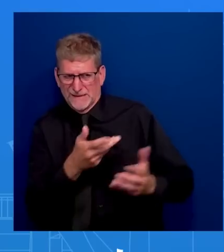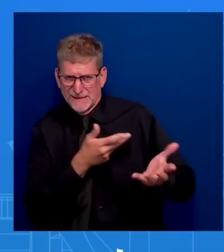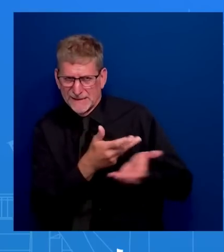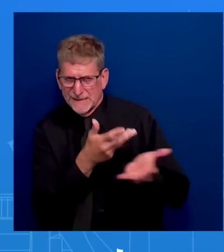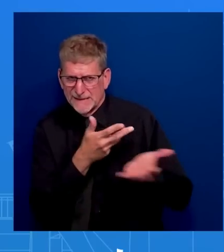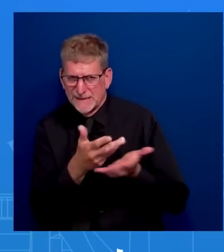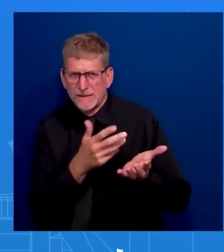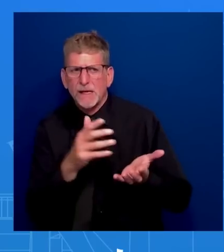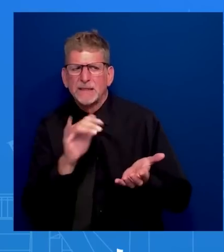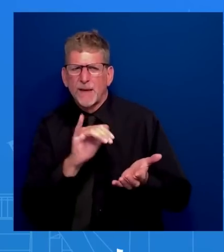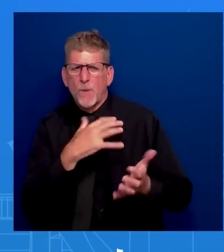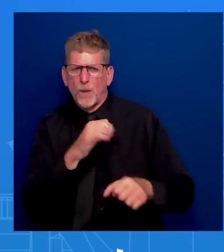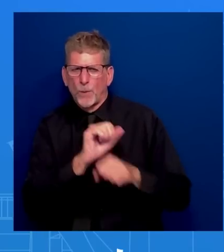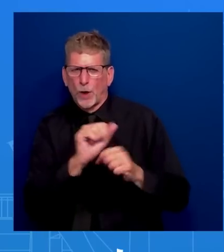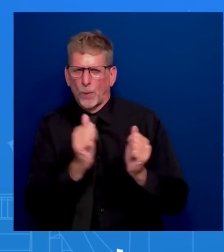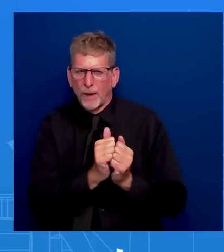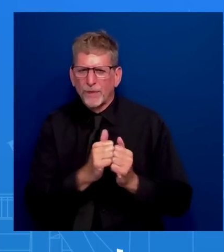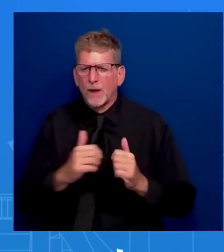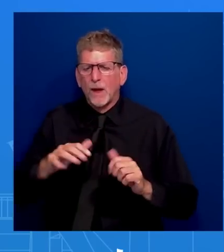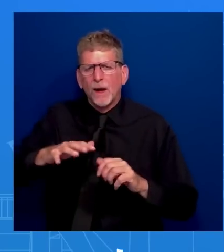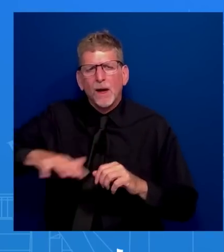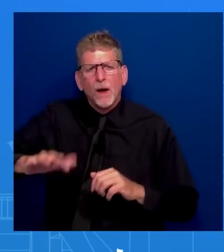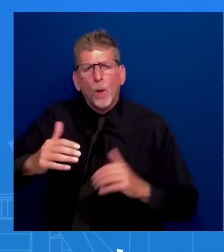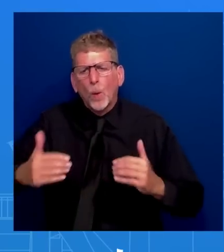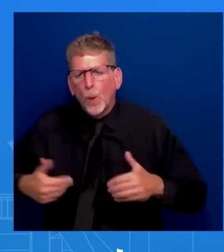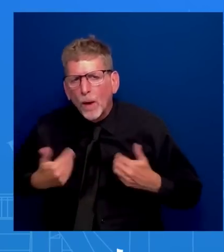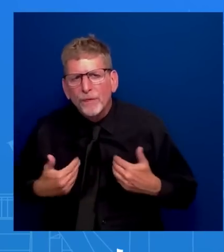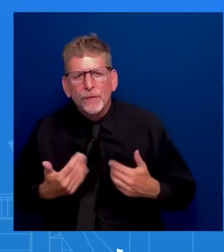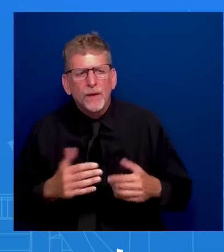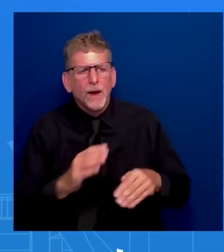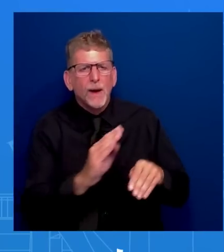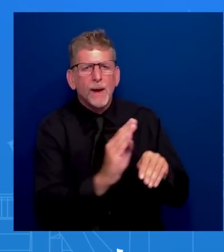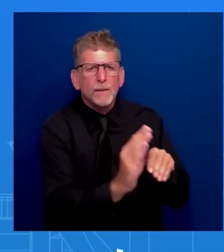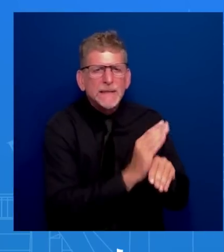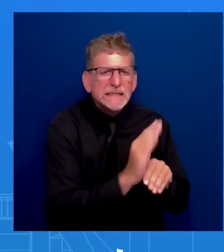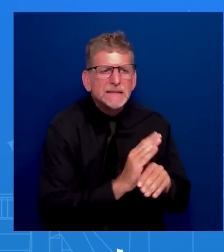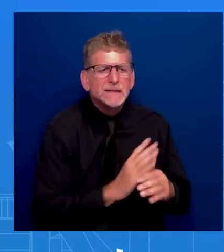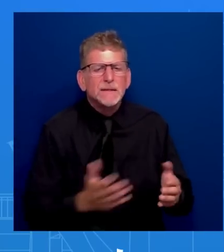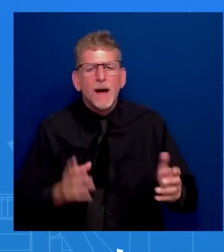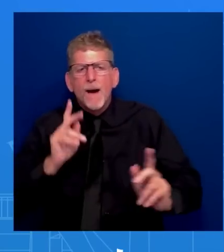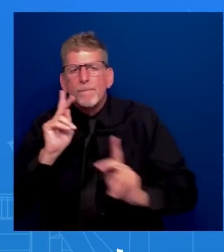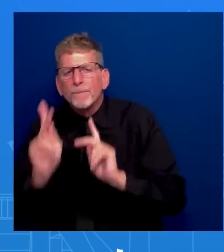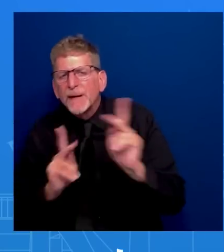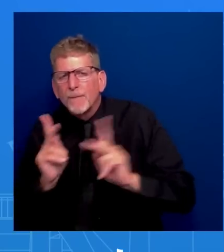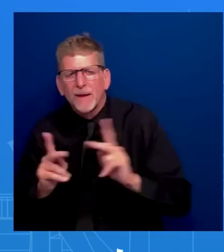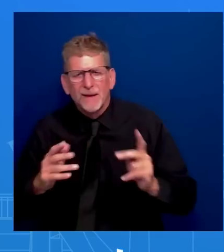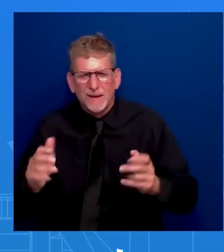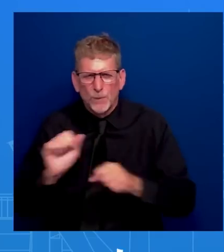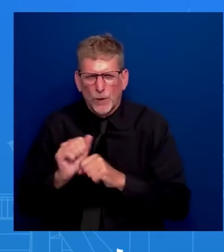and the diaspora. As you know, there's going to be a summit here in December -- December 13th to the 15th.